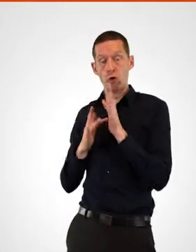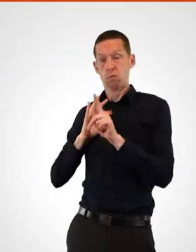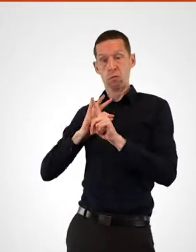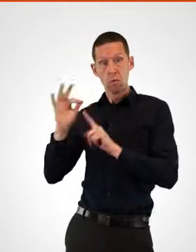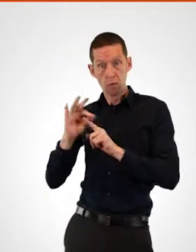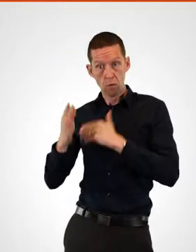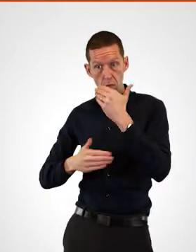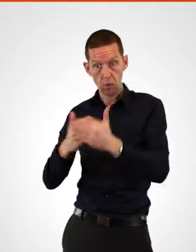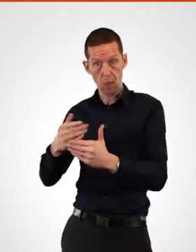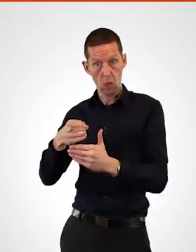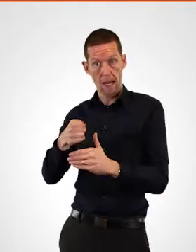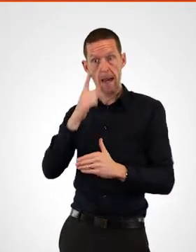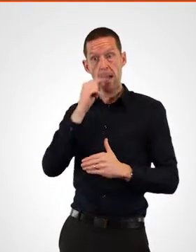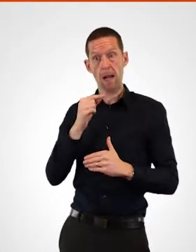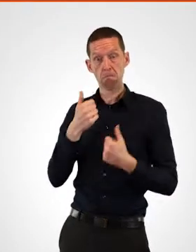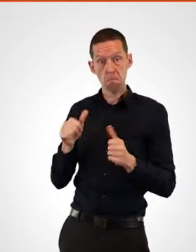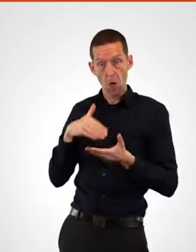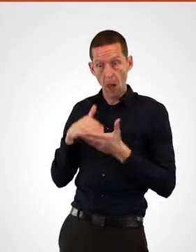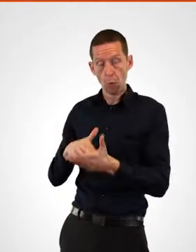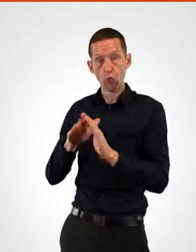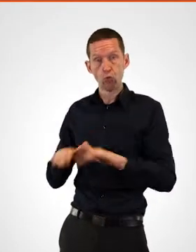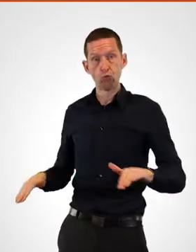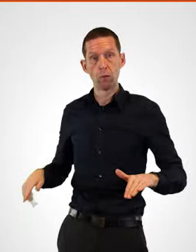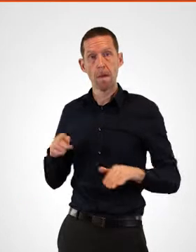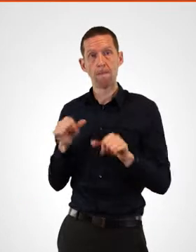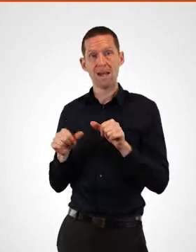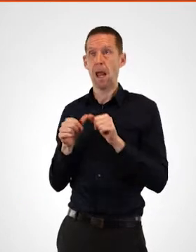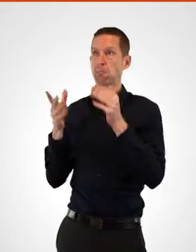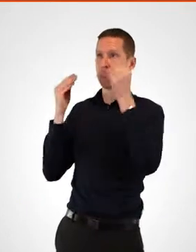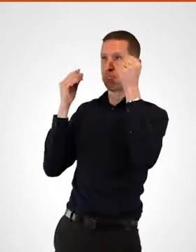that they're actually going to help children get a much better understanding